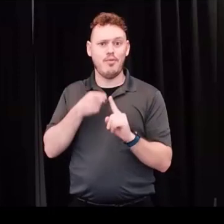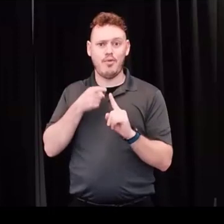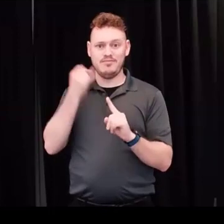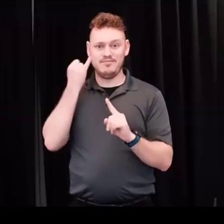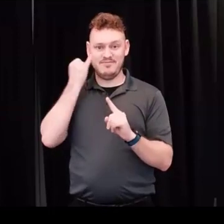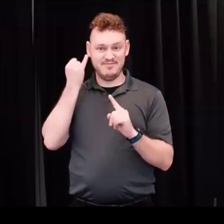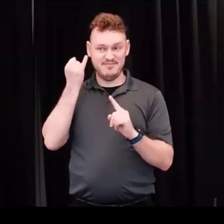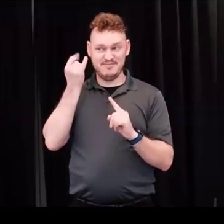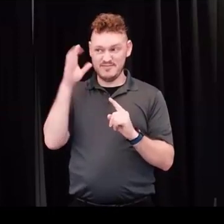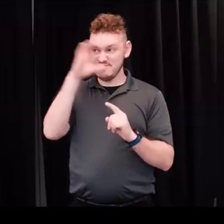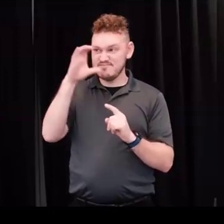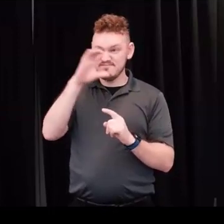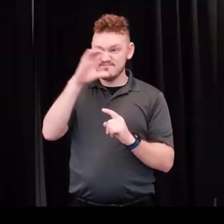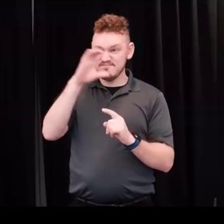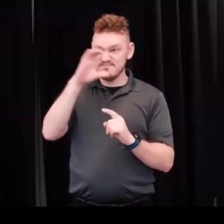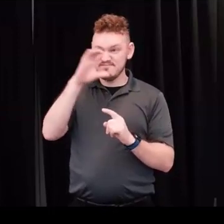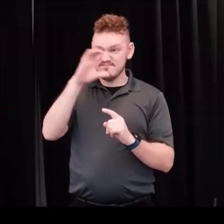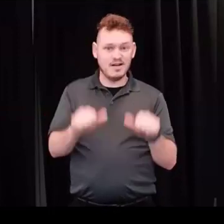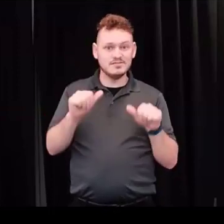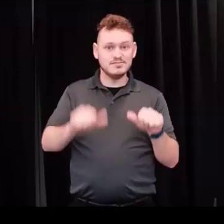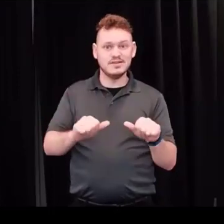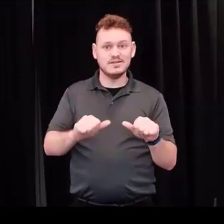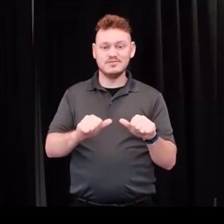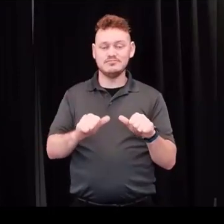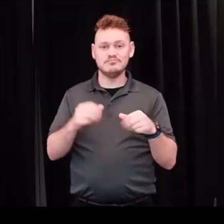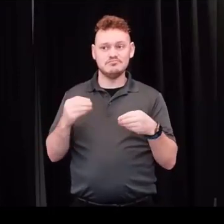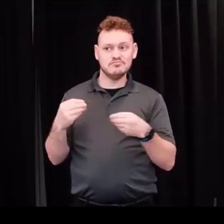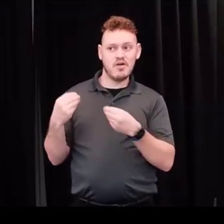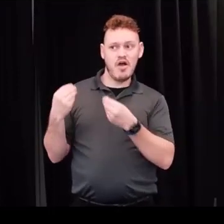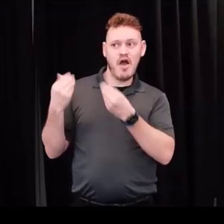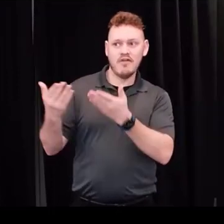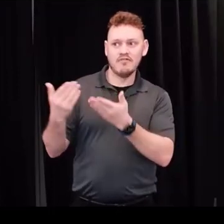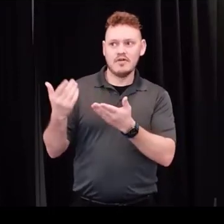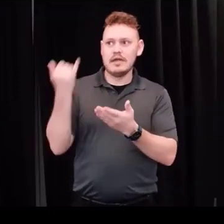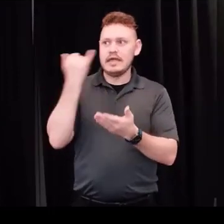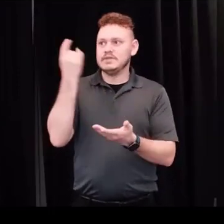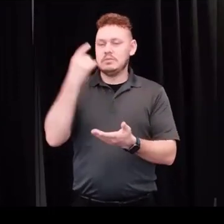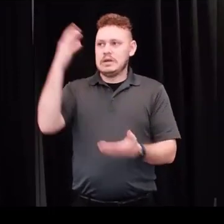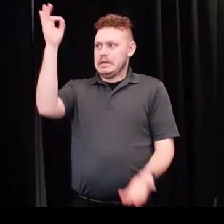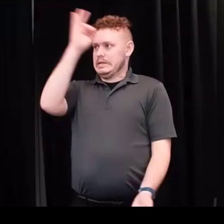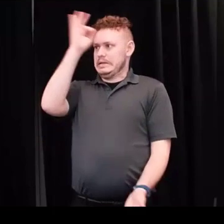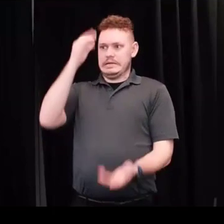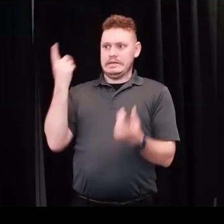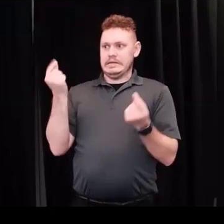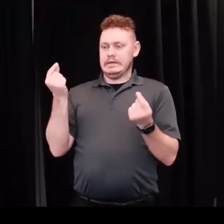for possibilities to offer. If someone's like, "I have no idea how to address this" you can say,